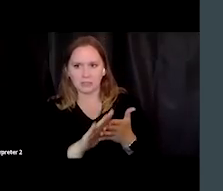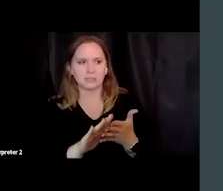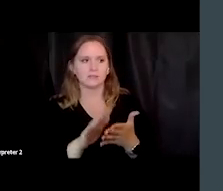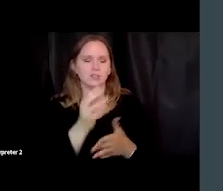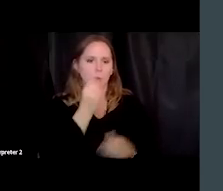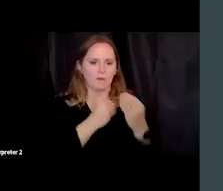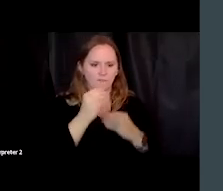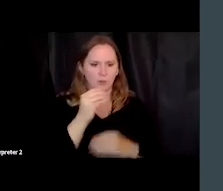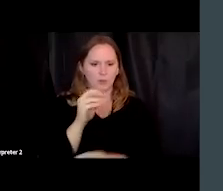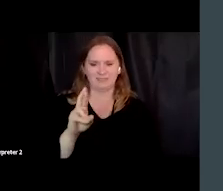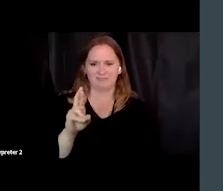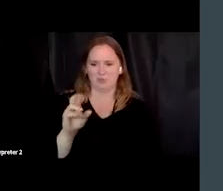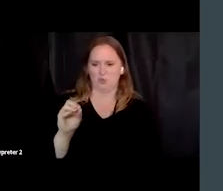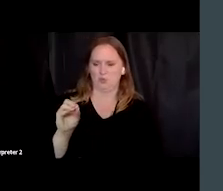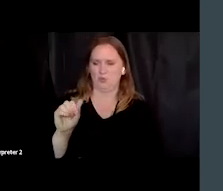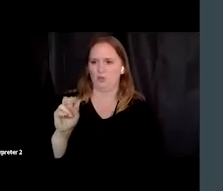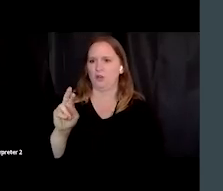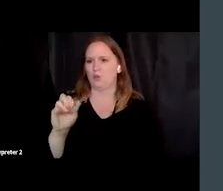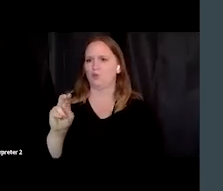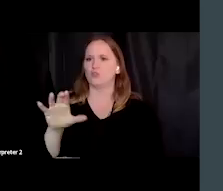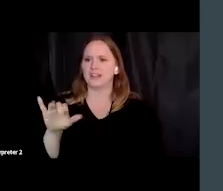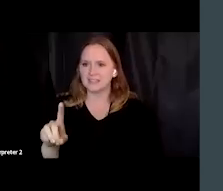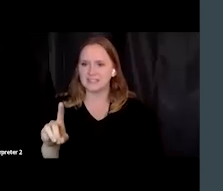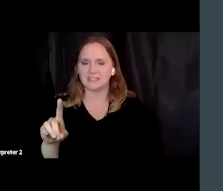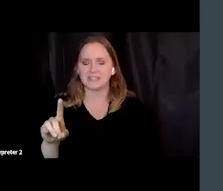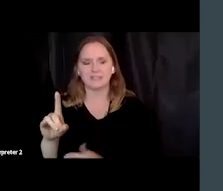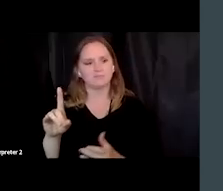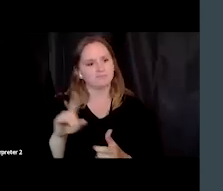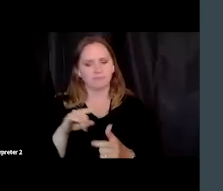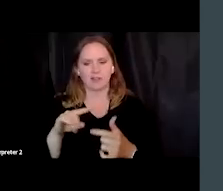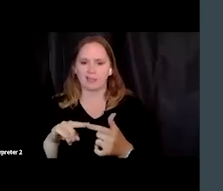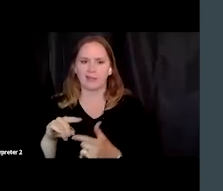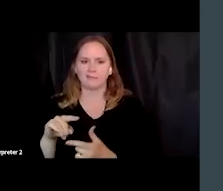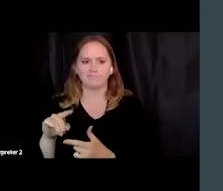And then pests unfortunately get involved and it's just, it compounds and compounds